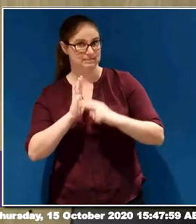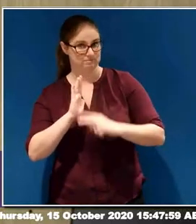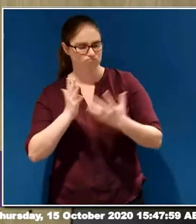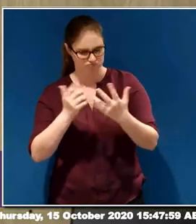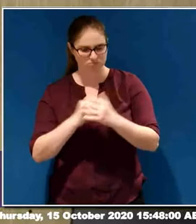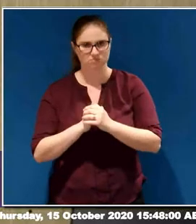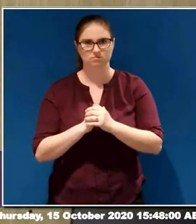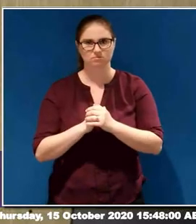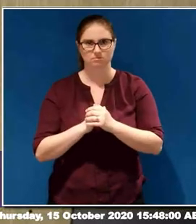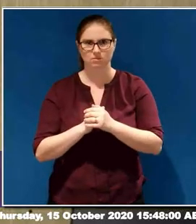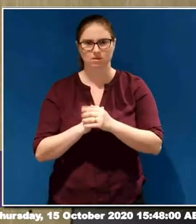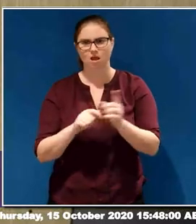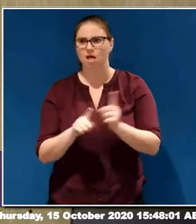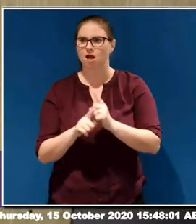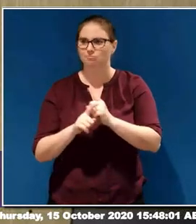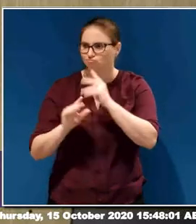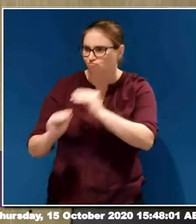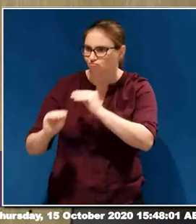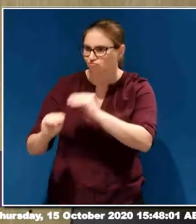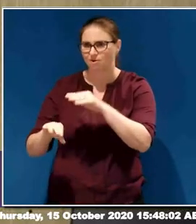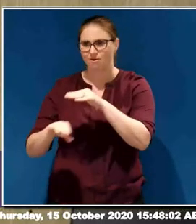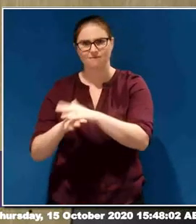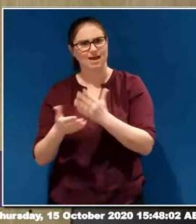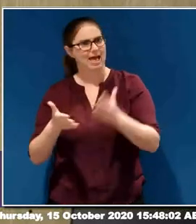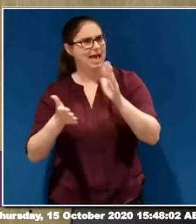by Grade 3, you are reading to learn.